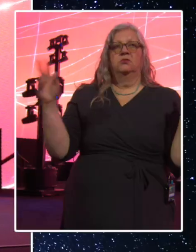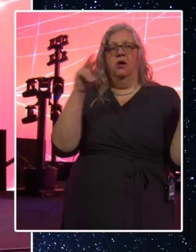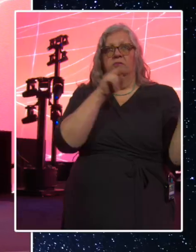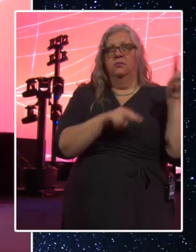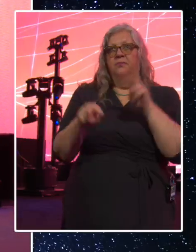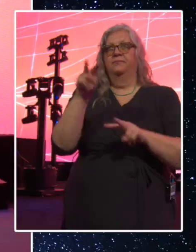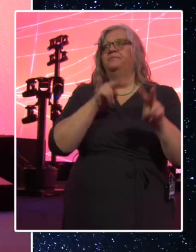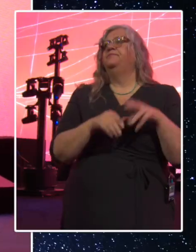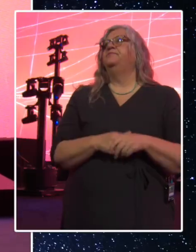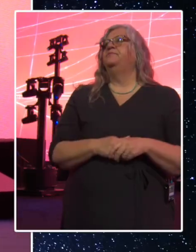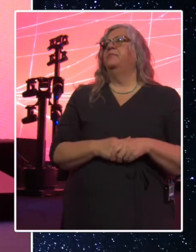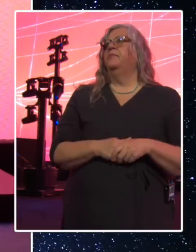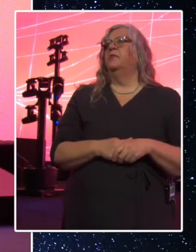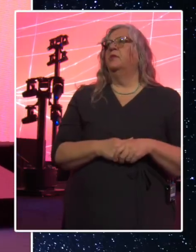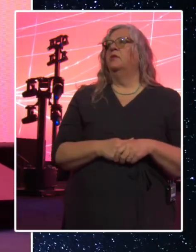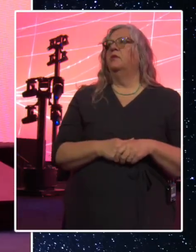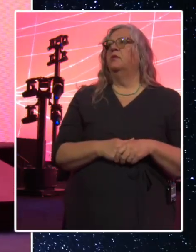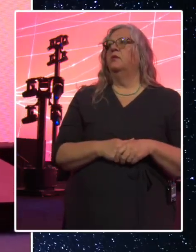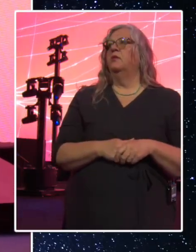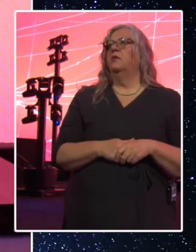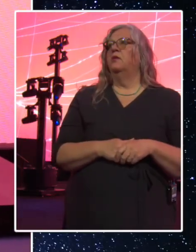As the demands on your network grow,